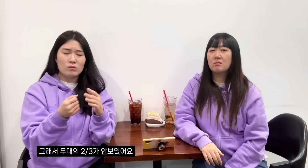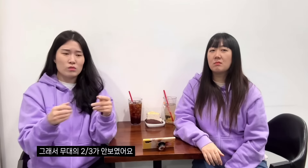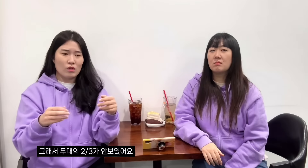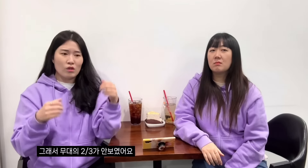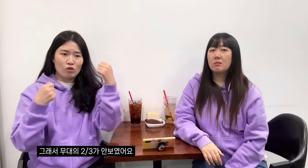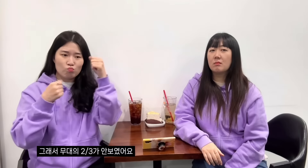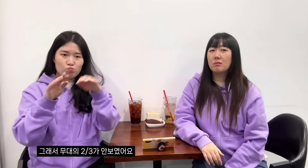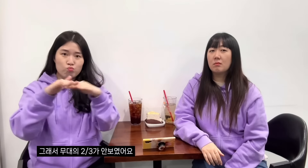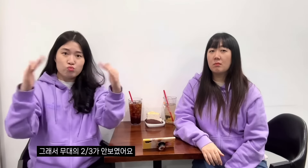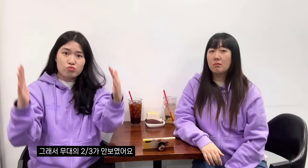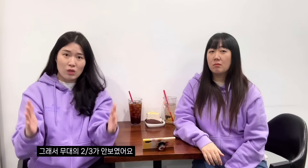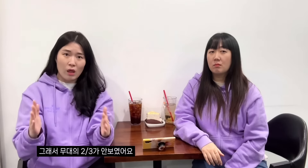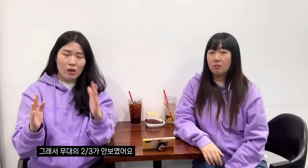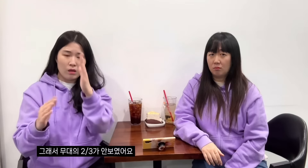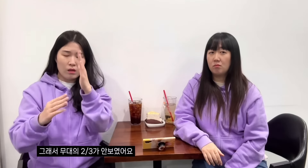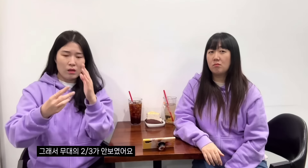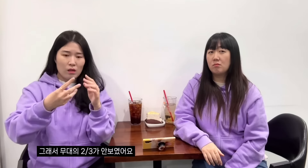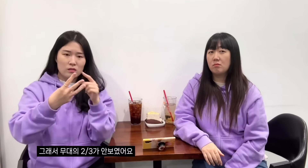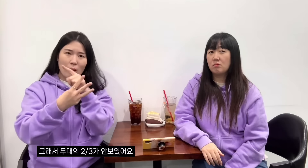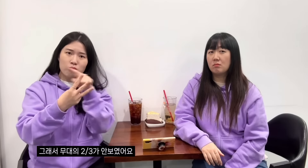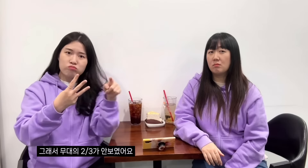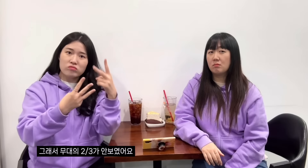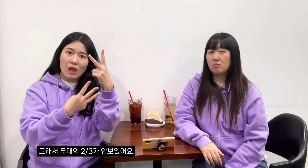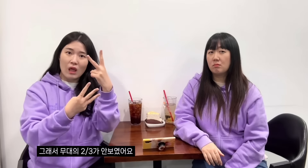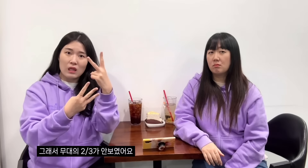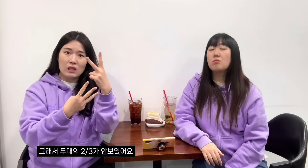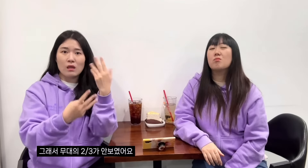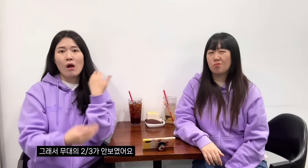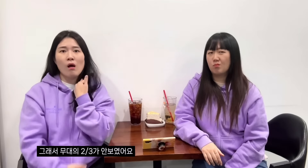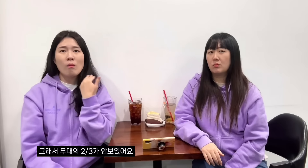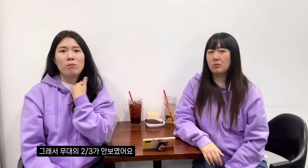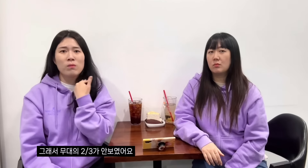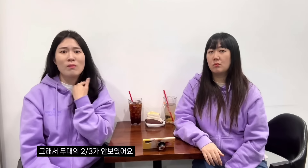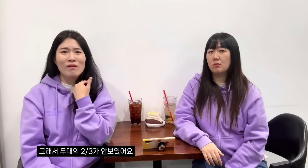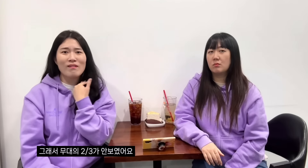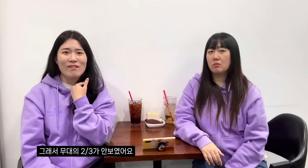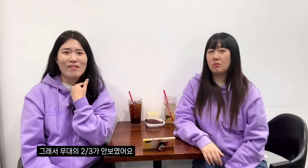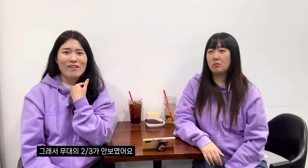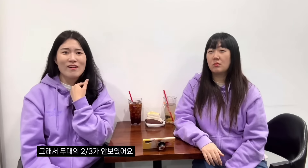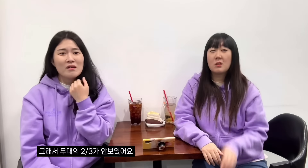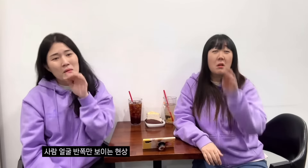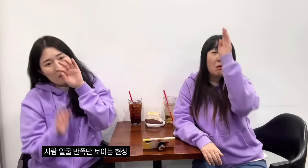So I couldn't see 2/3 of the stage.